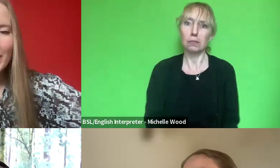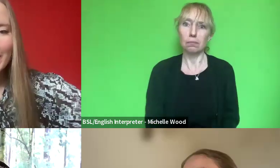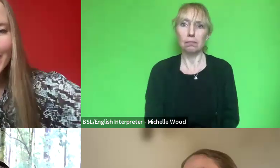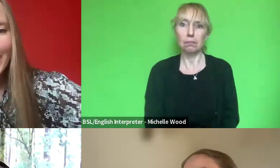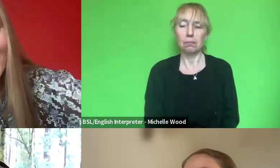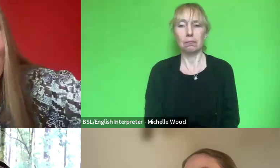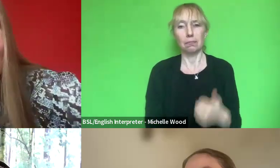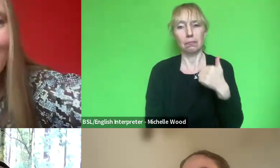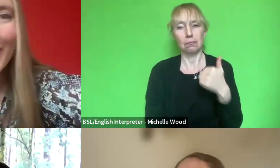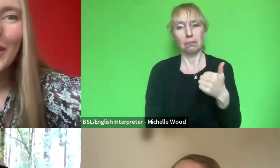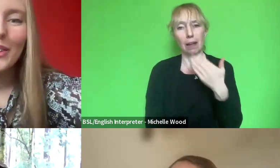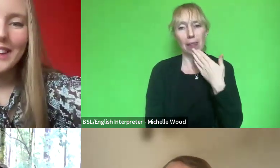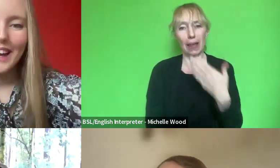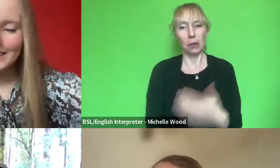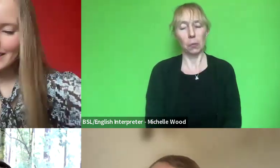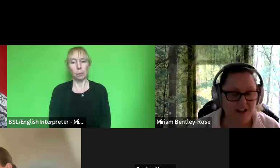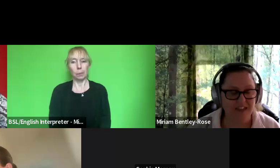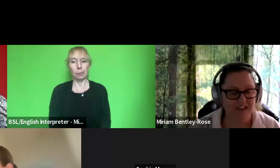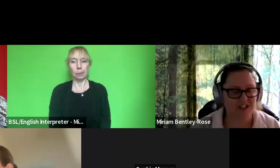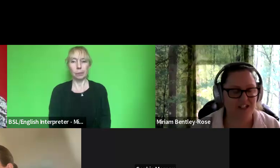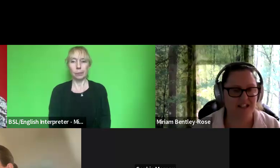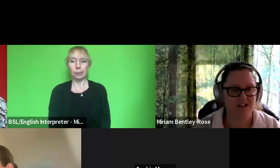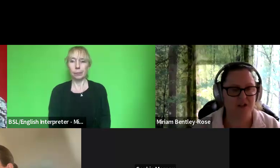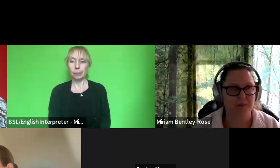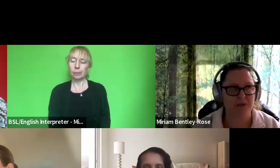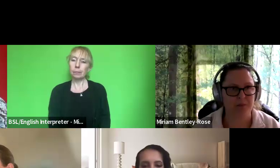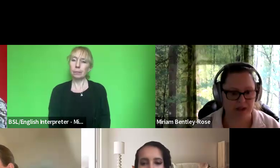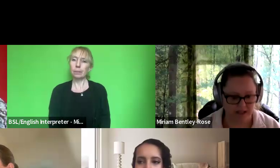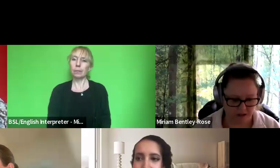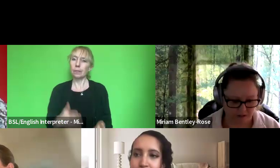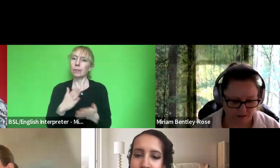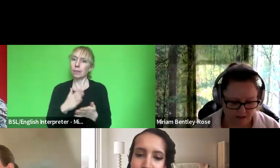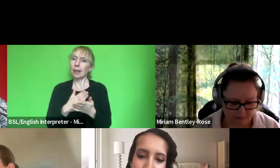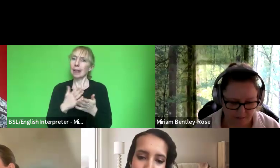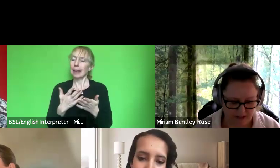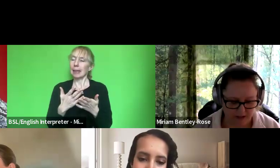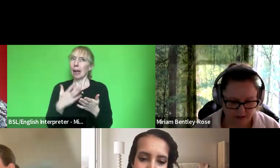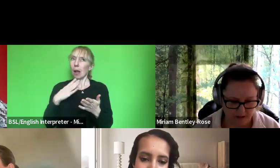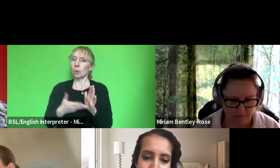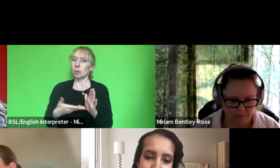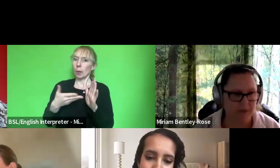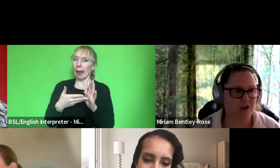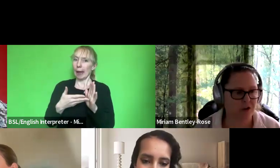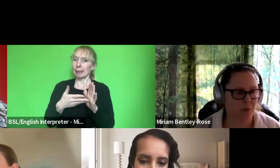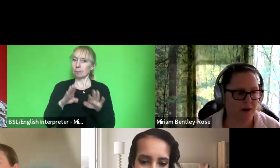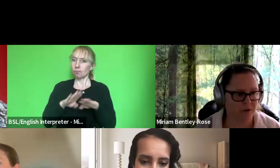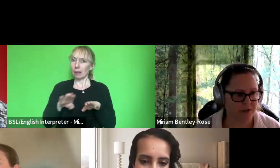Amelia: Great. Thank you. Miriam, did you have anything you wanted to add? Miriam: I think just to add to that, some, some practical bits. Making sure you're aware of all